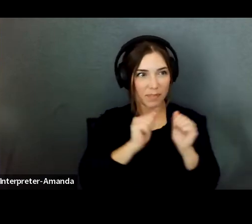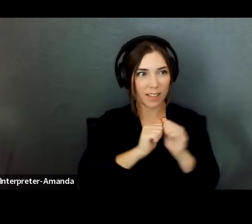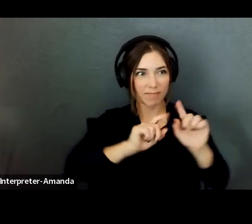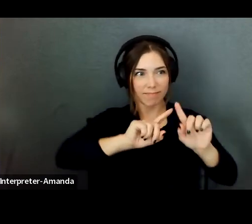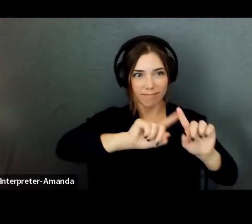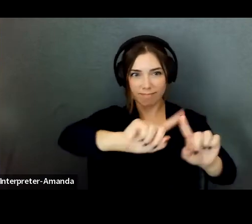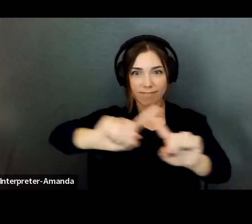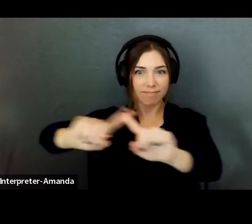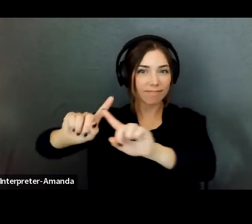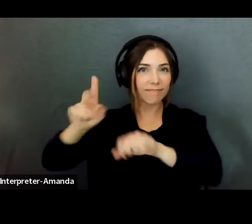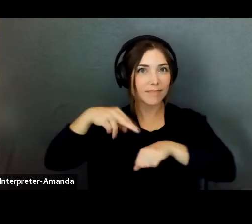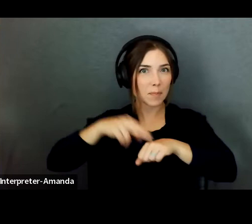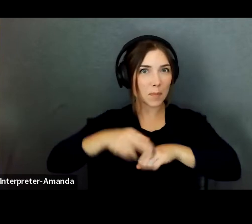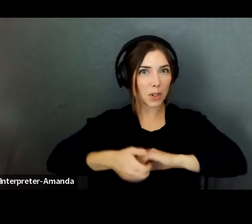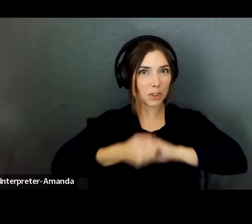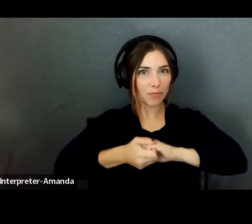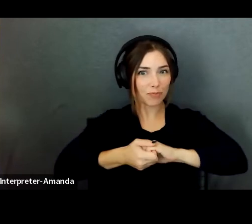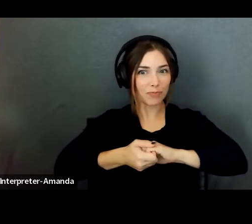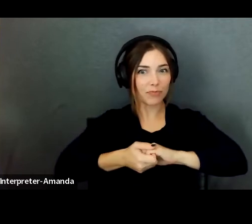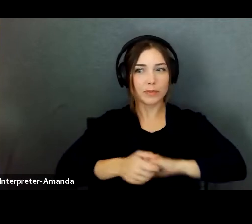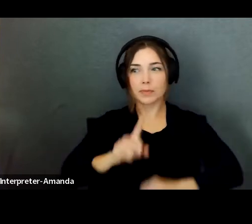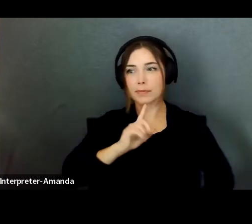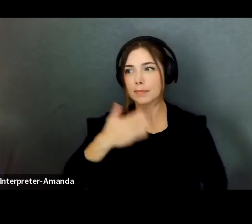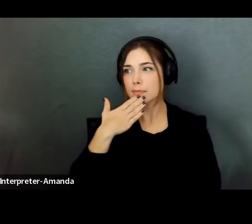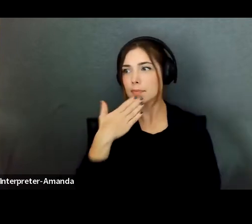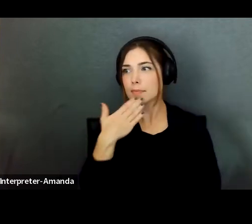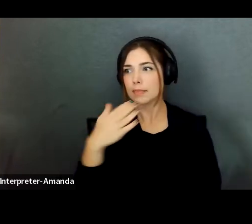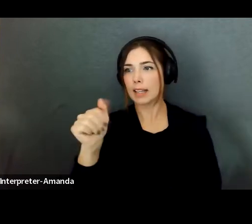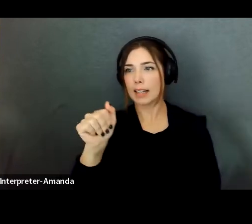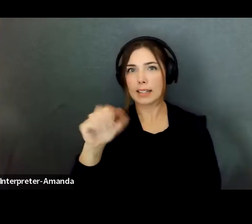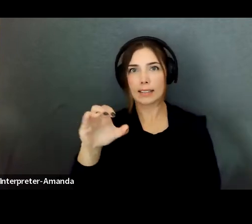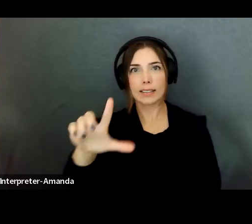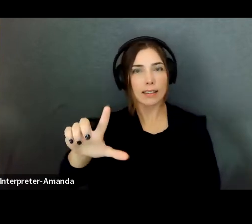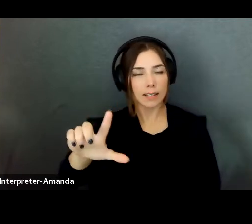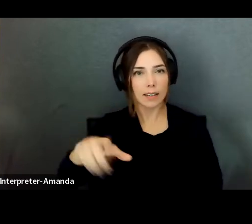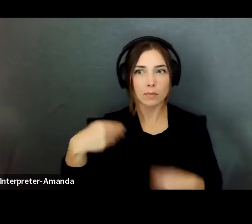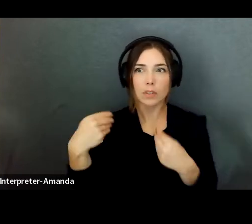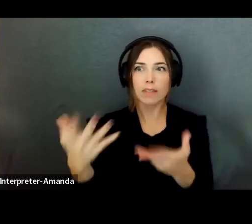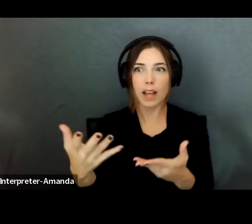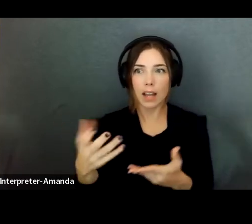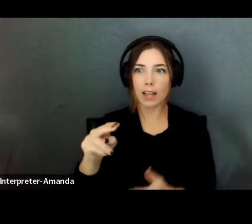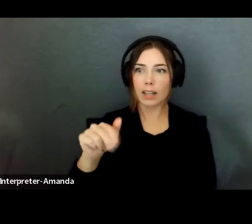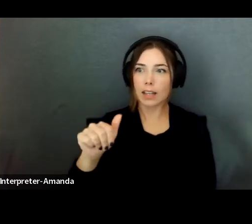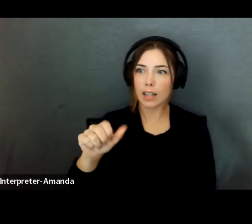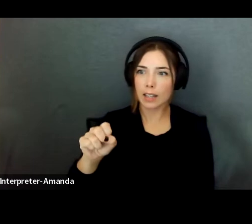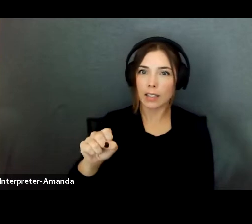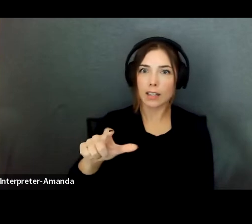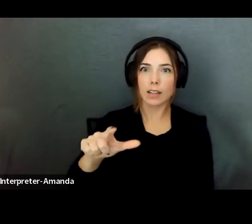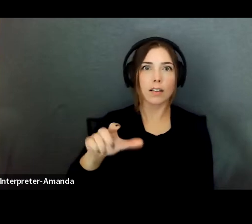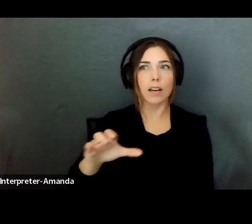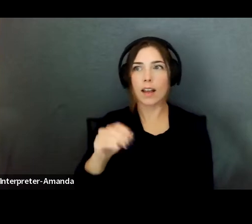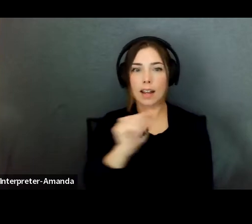And I so appreciate APL really providing NASILC and APRIL and MDRN and all the other national